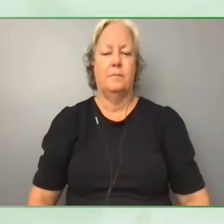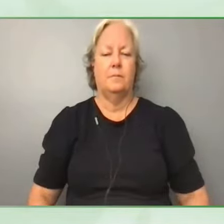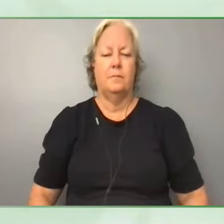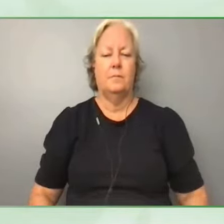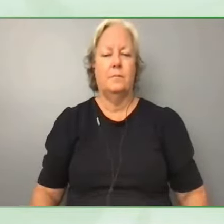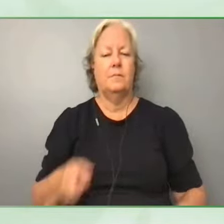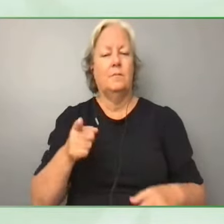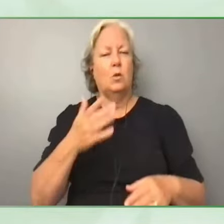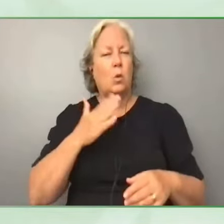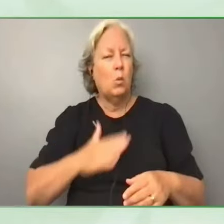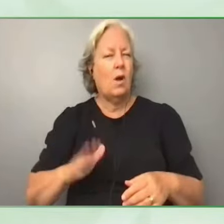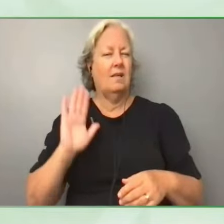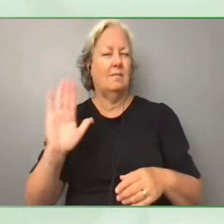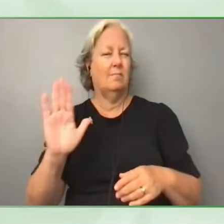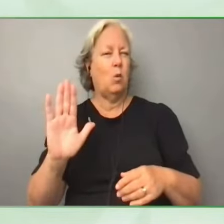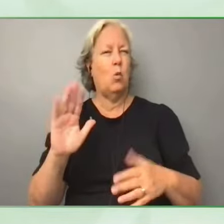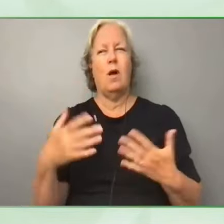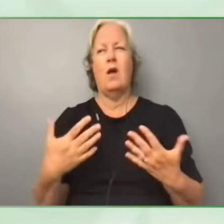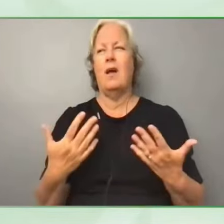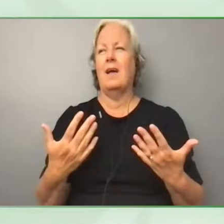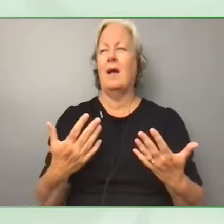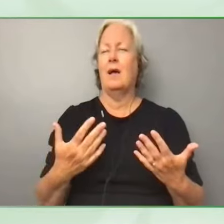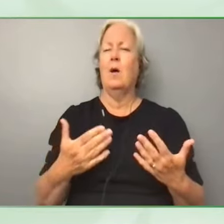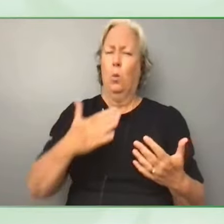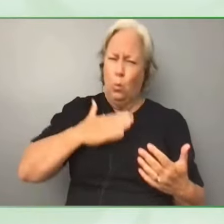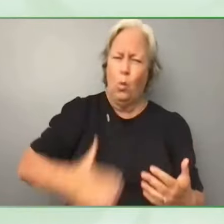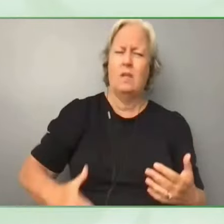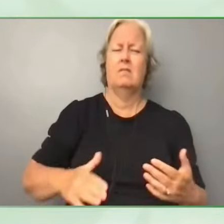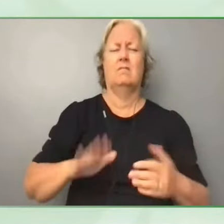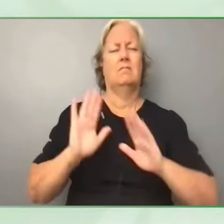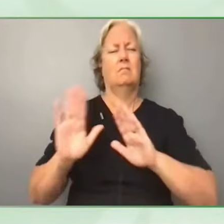communities absolutely essential. Thank you very much for making that point again.